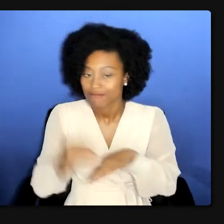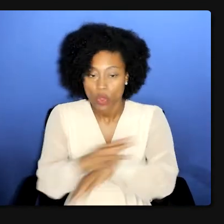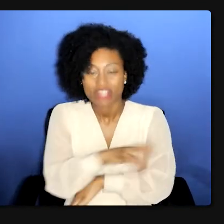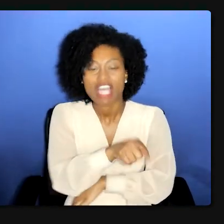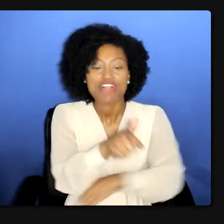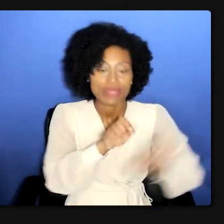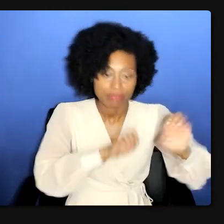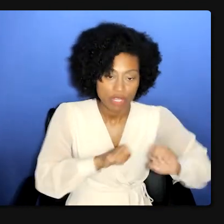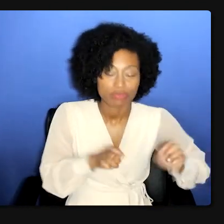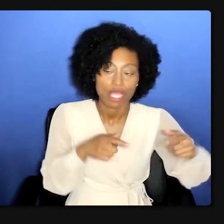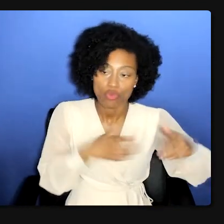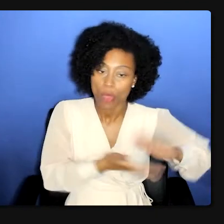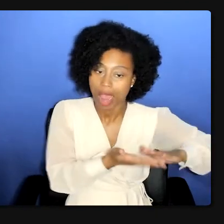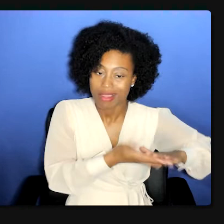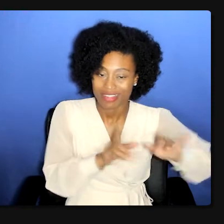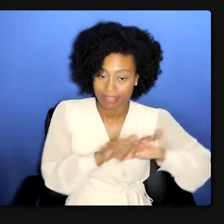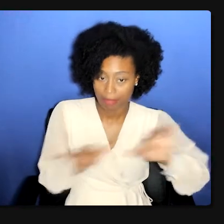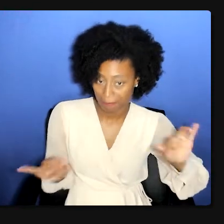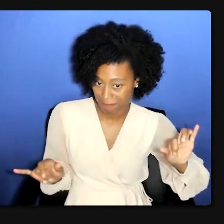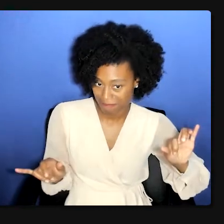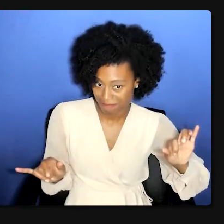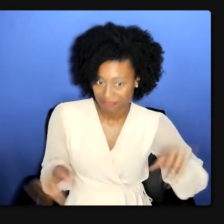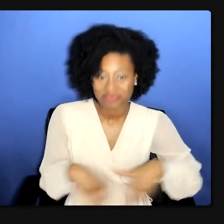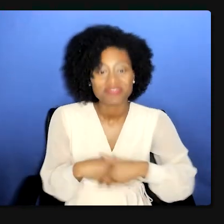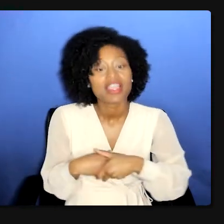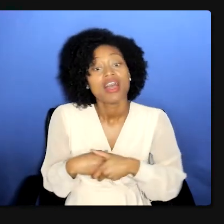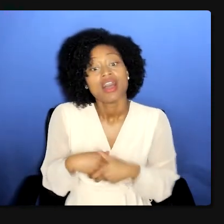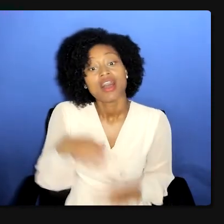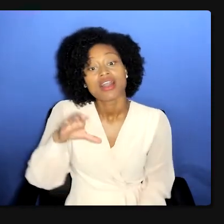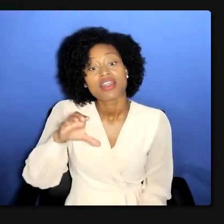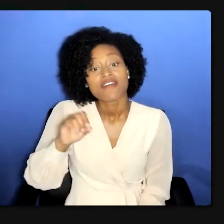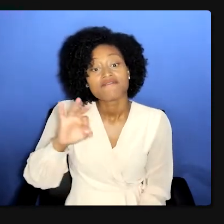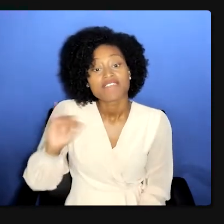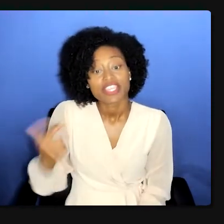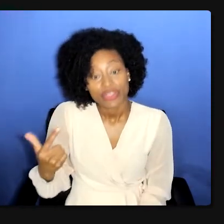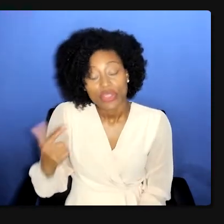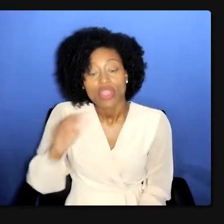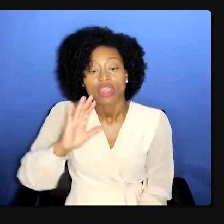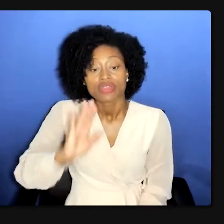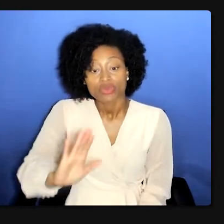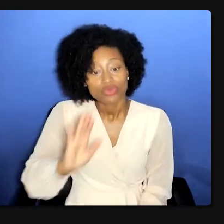And finally, the most important part. You can choose to set up your control and treatment variants